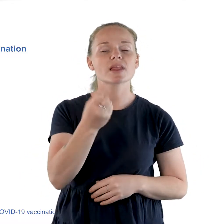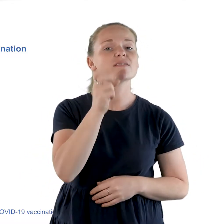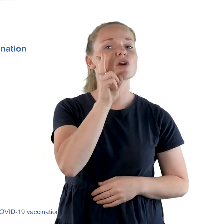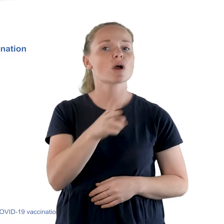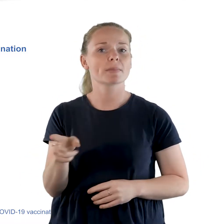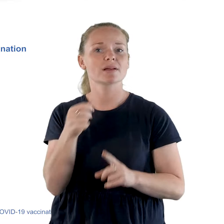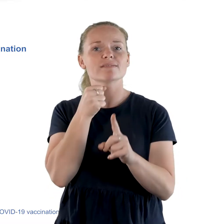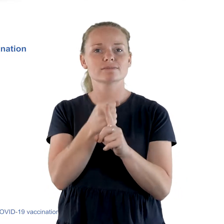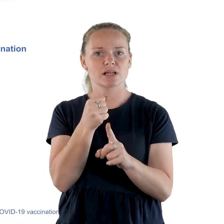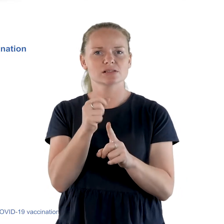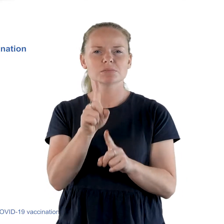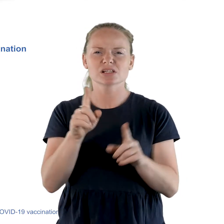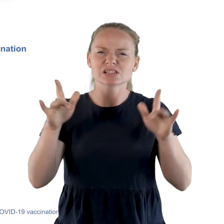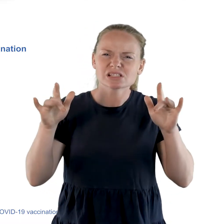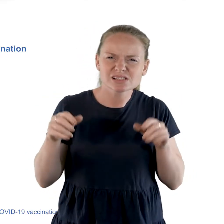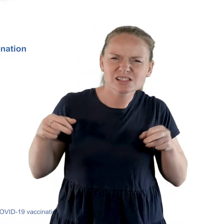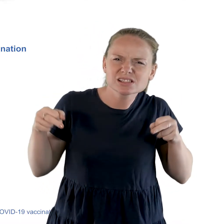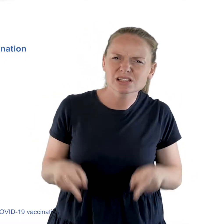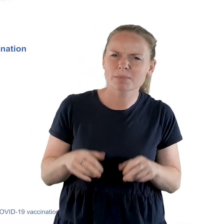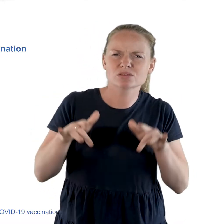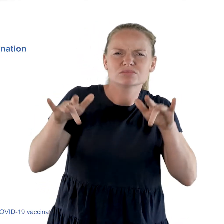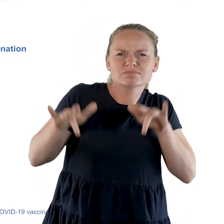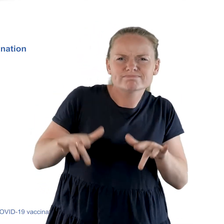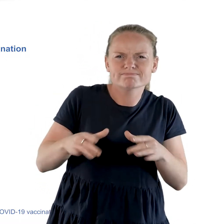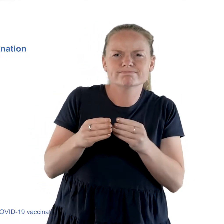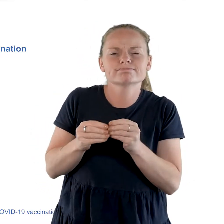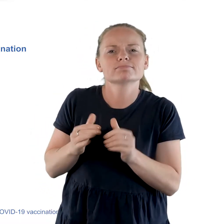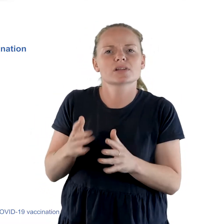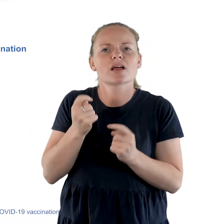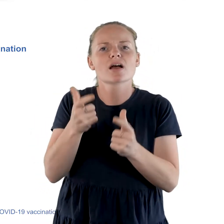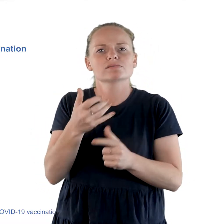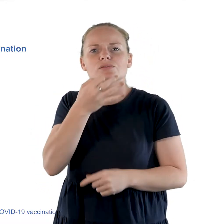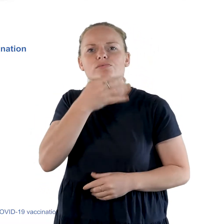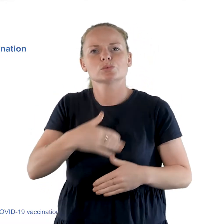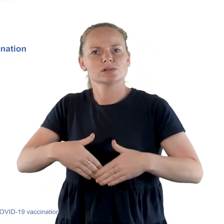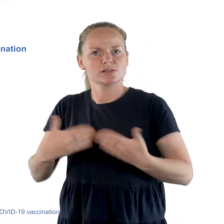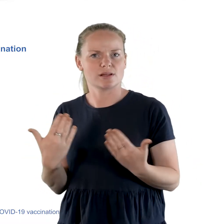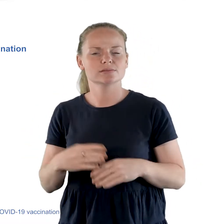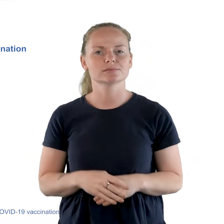You have an expected side effect of the vaccine that has not gone away after a few days.